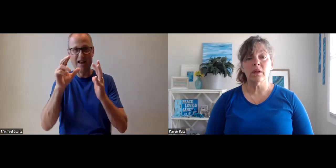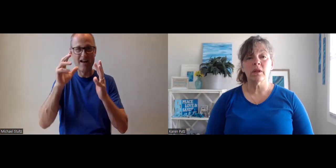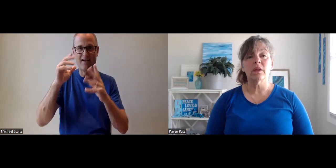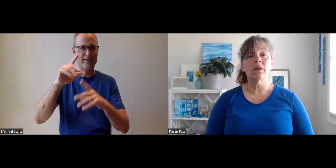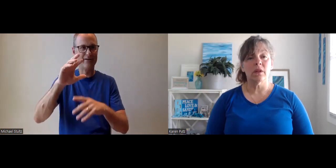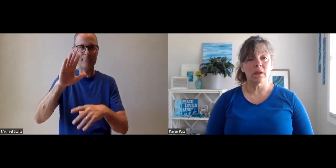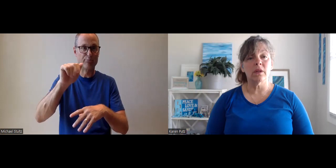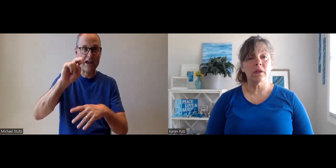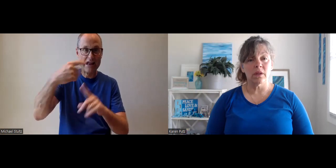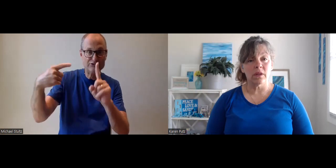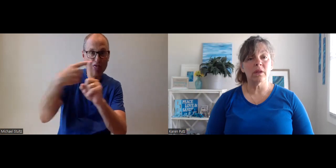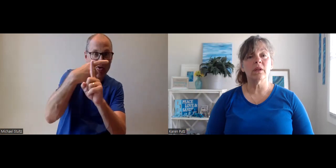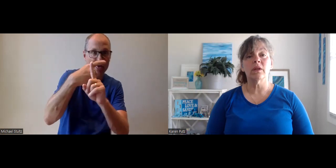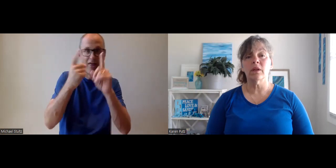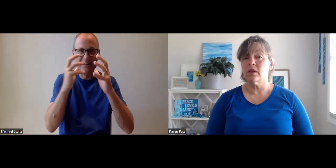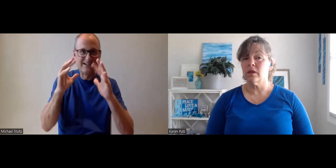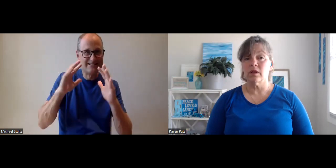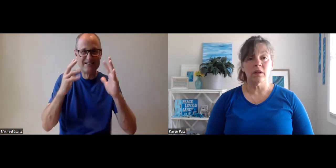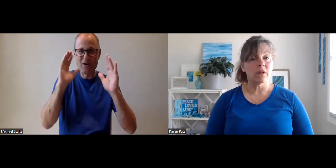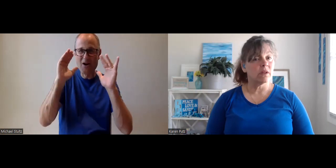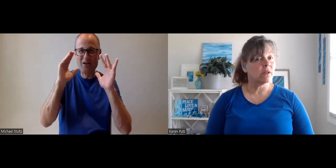But that's been taken down the future.